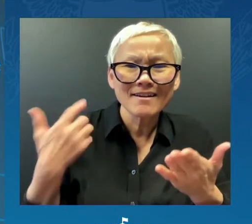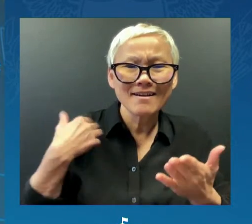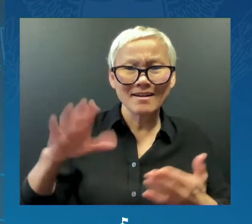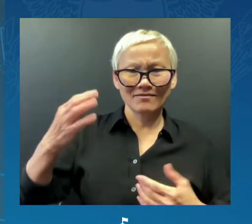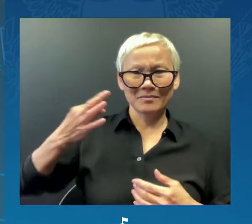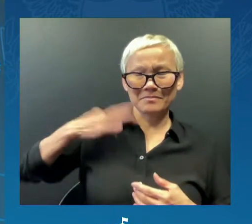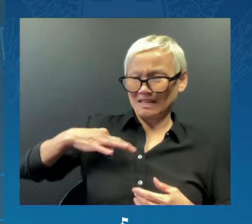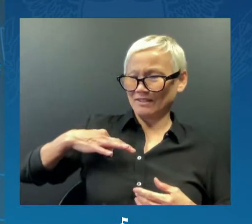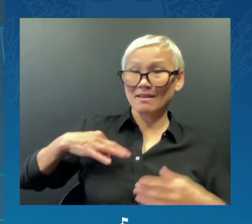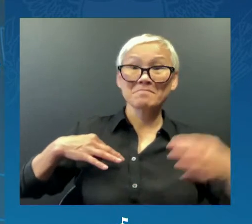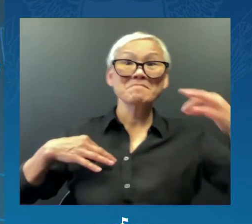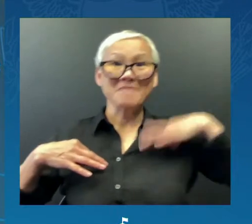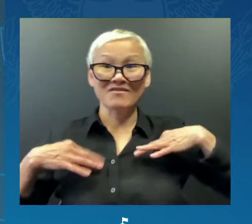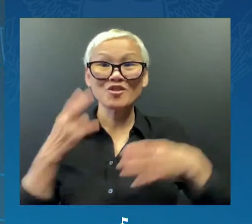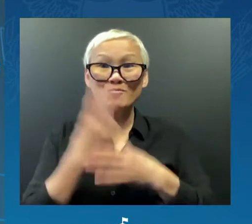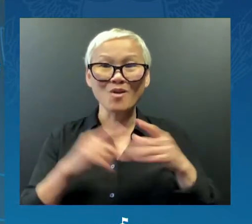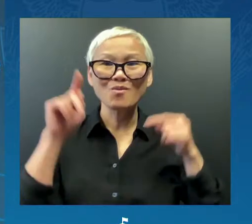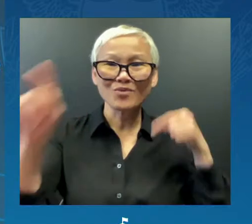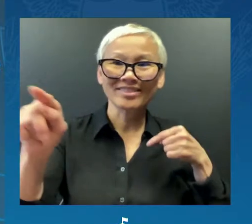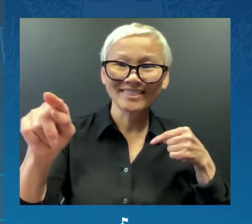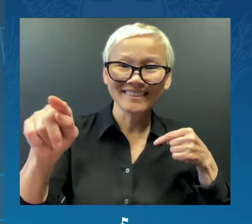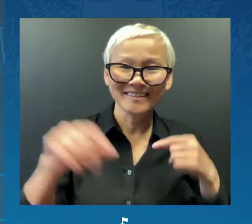And overall, our administration will be guided